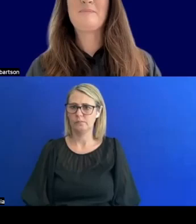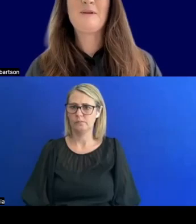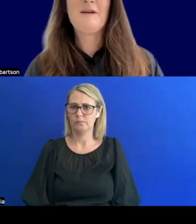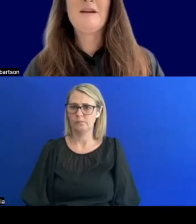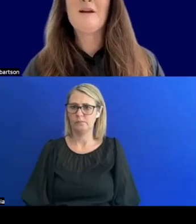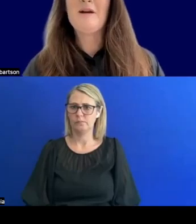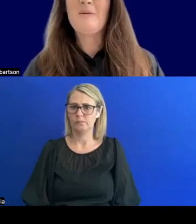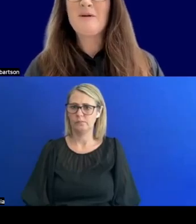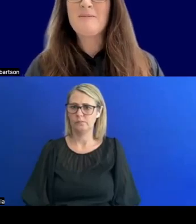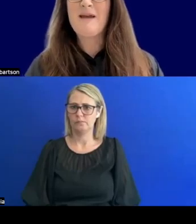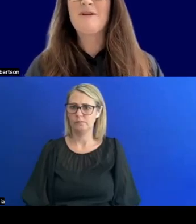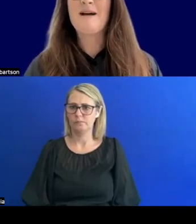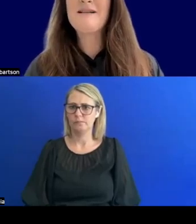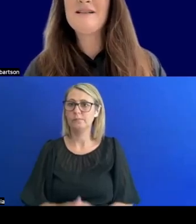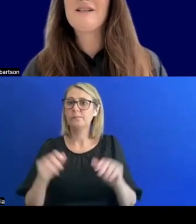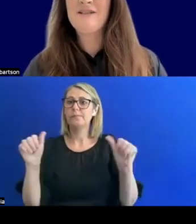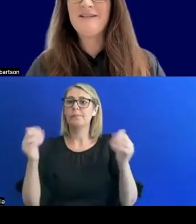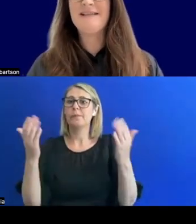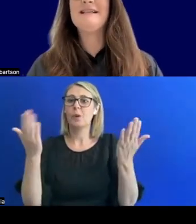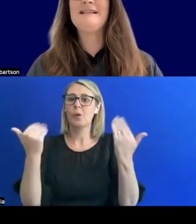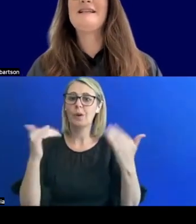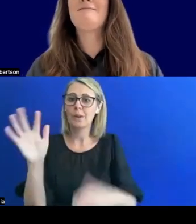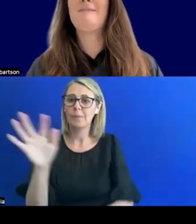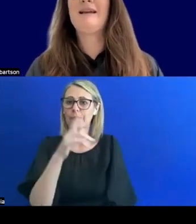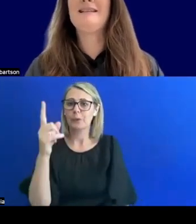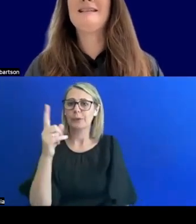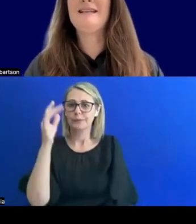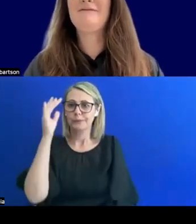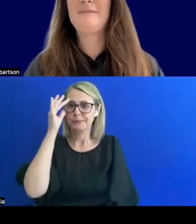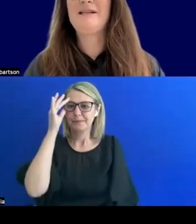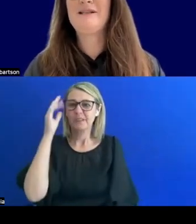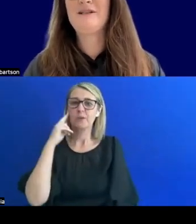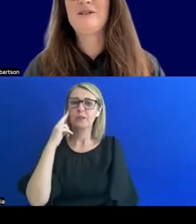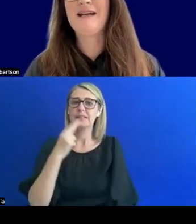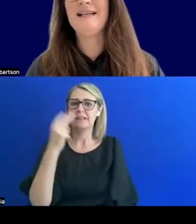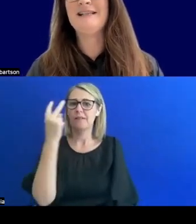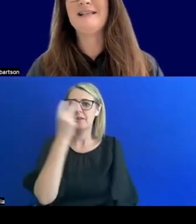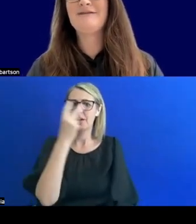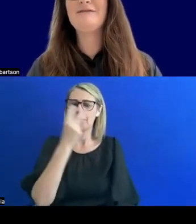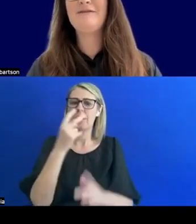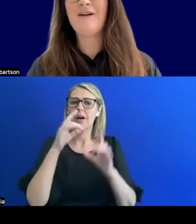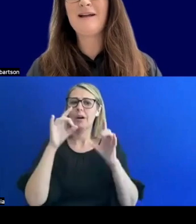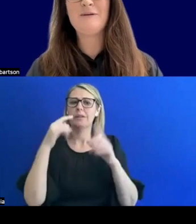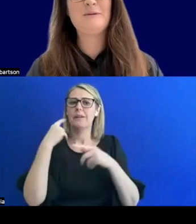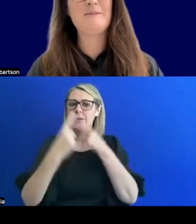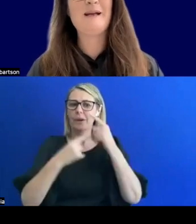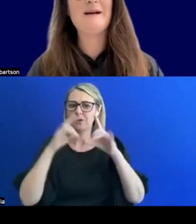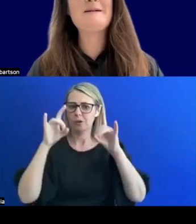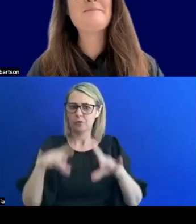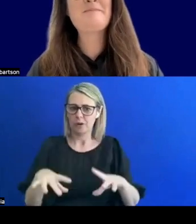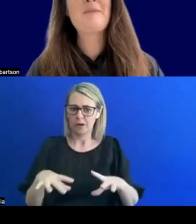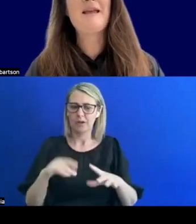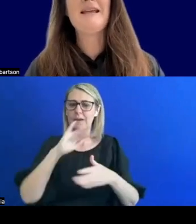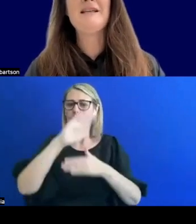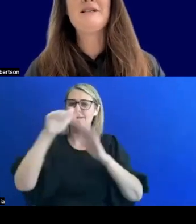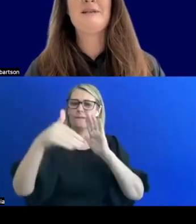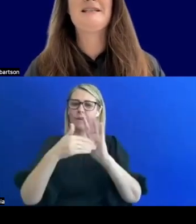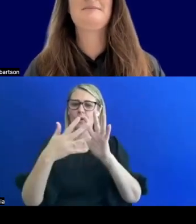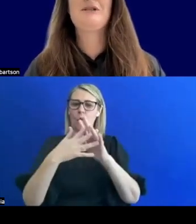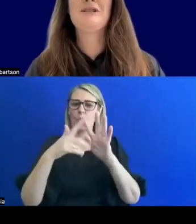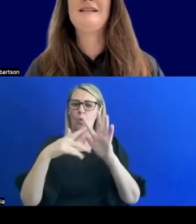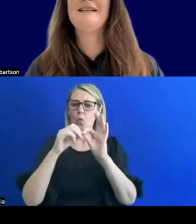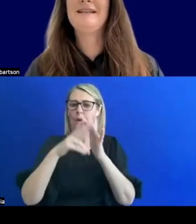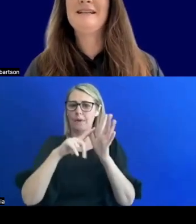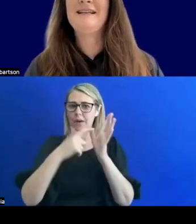Welcome everyone to Deafblind Information Australia’s final webinar, Interoception,